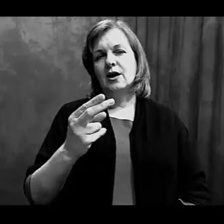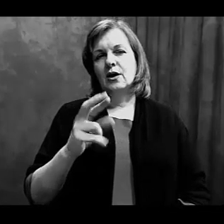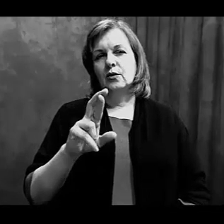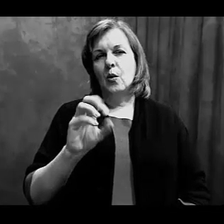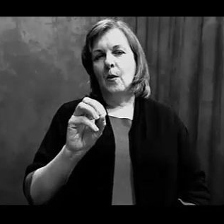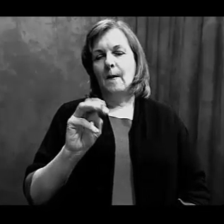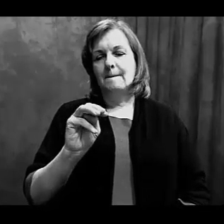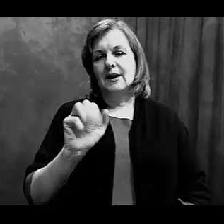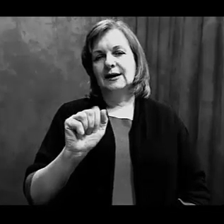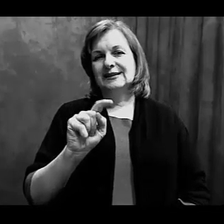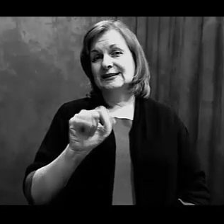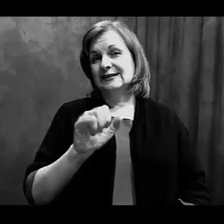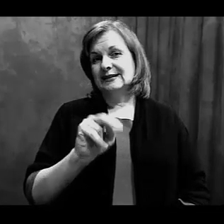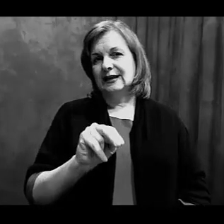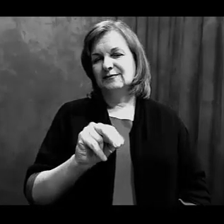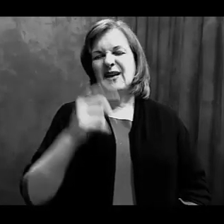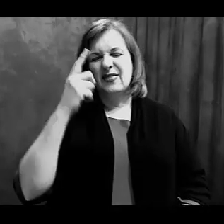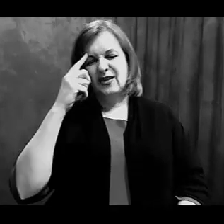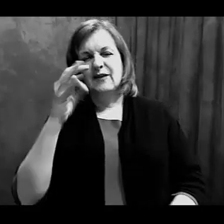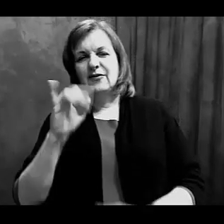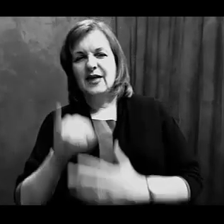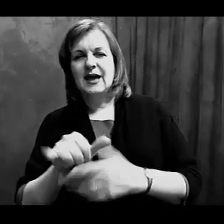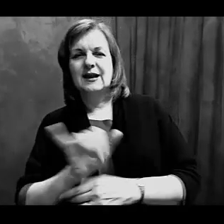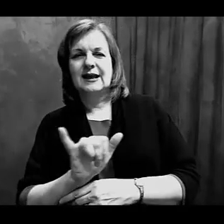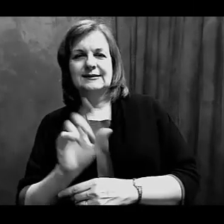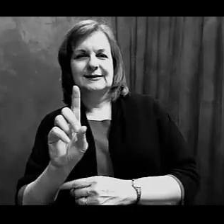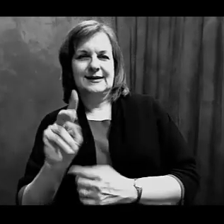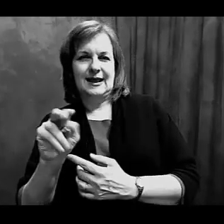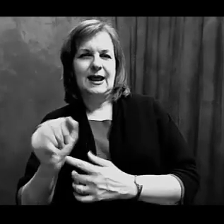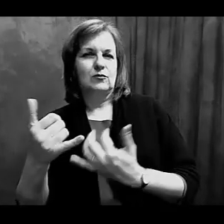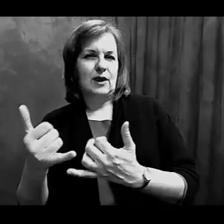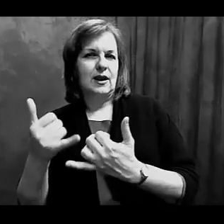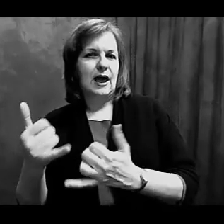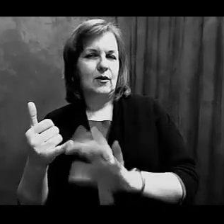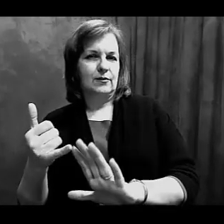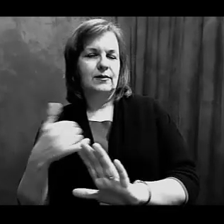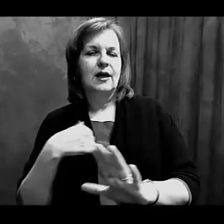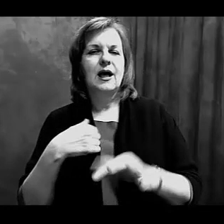you can think about it like DNA for the moment will explain